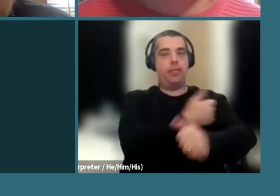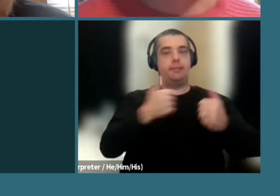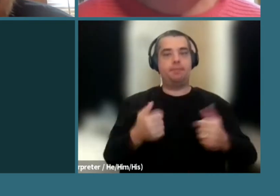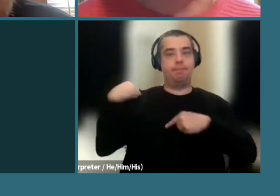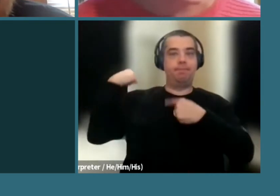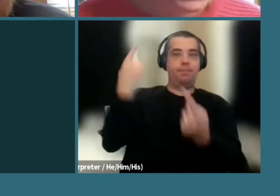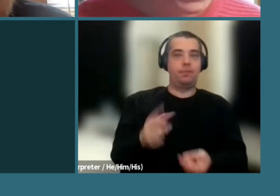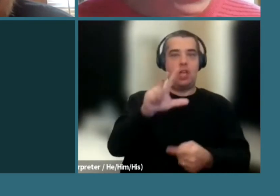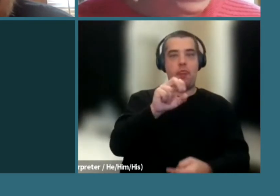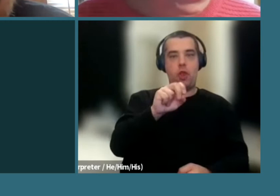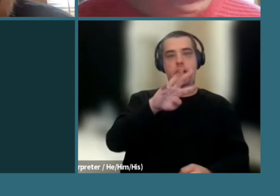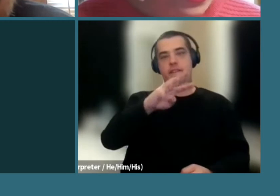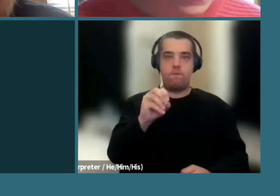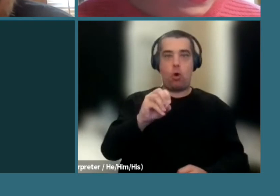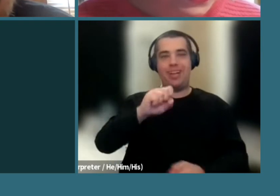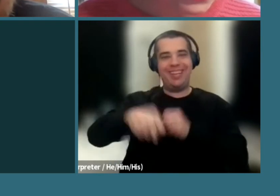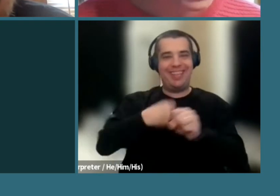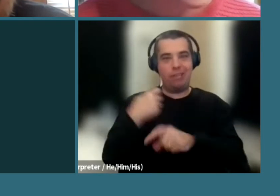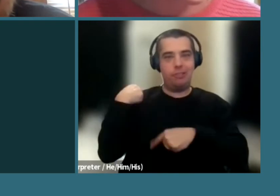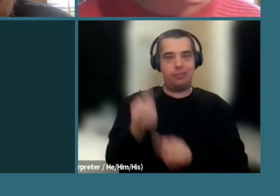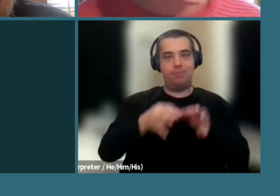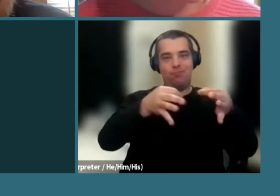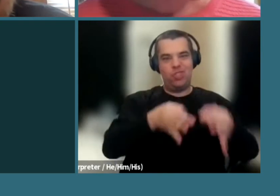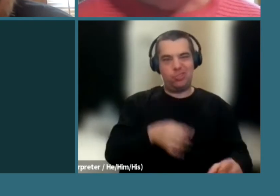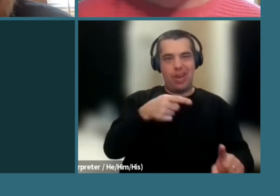30 or 40 years when it comes to describing things to blind people?